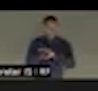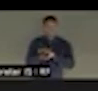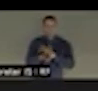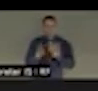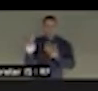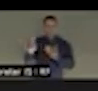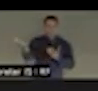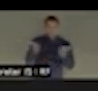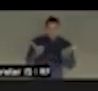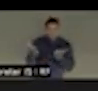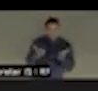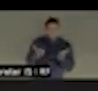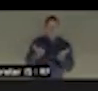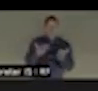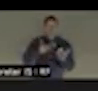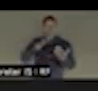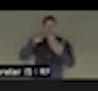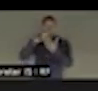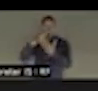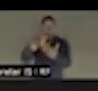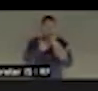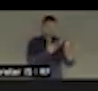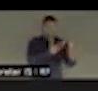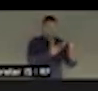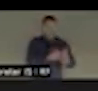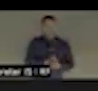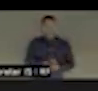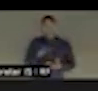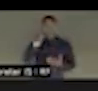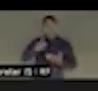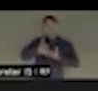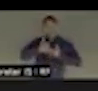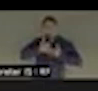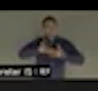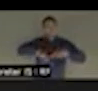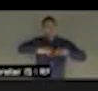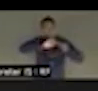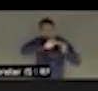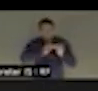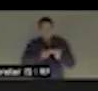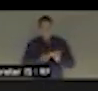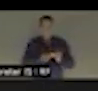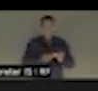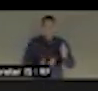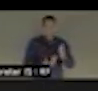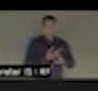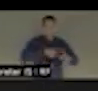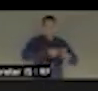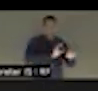And we think it is a useful one. So where can you find it? You can find the toolkit.